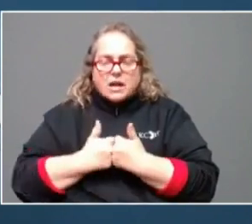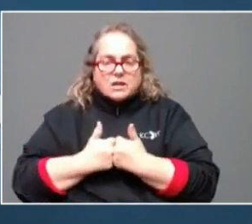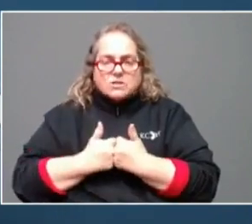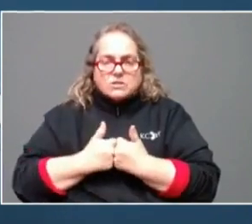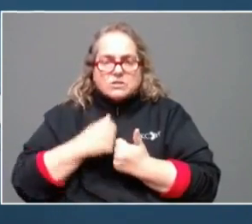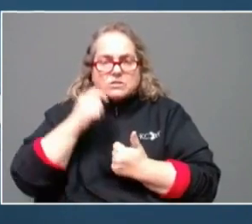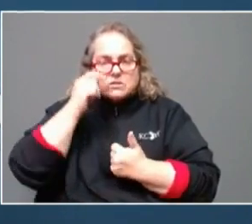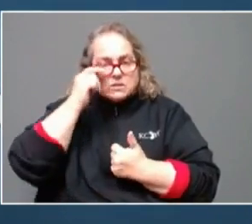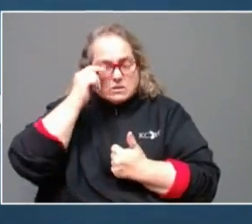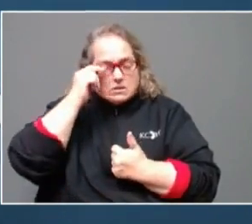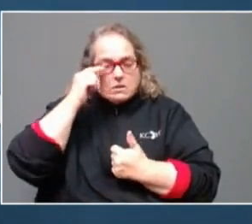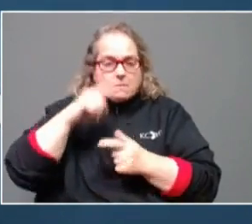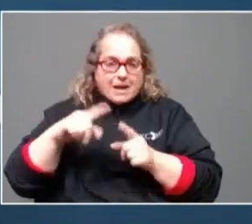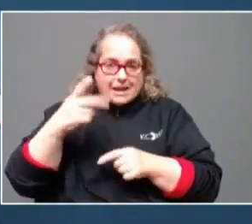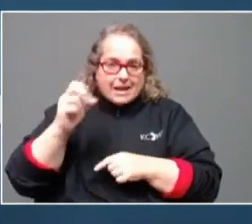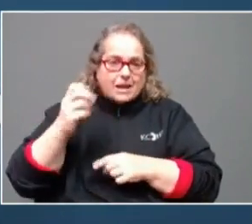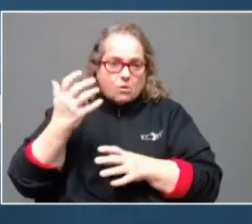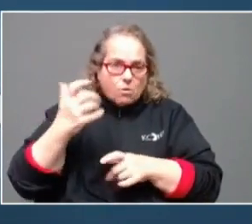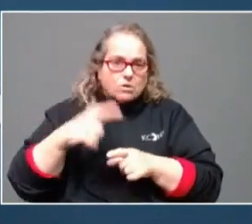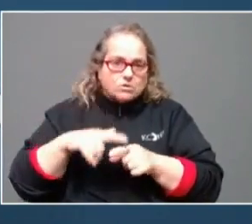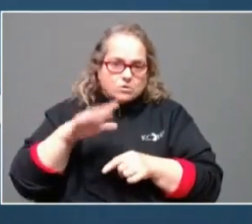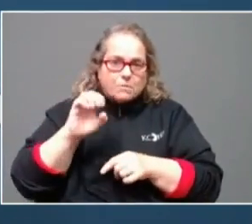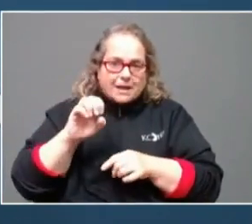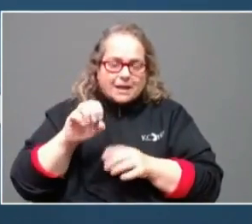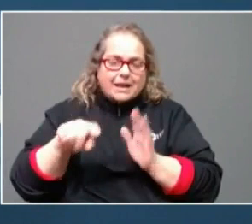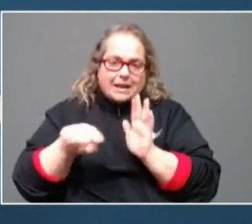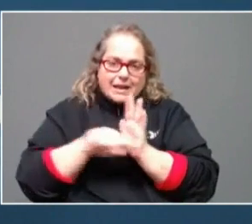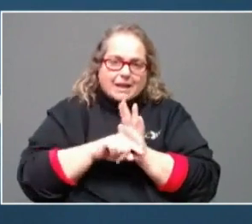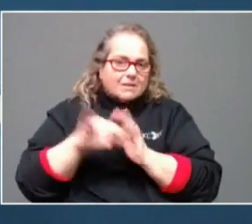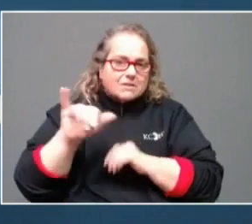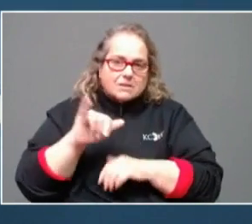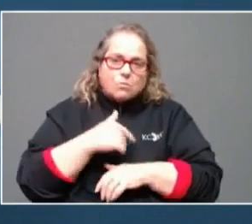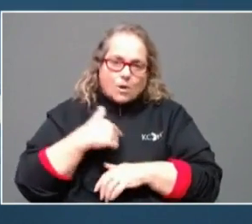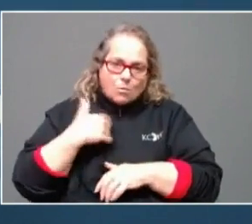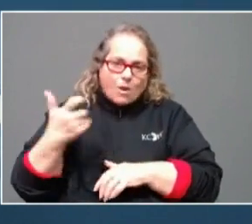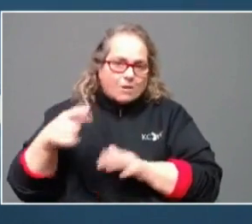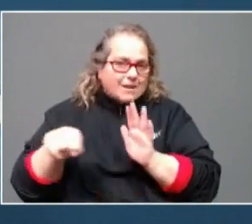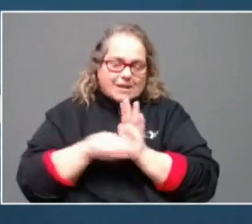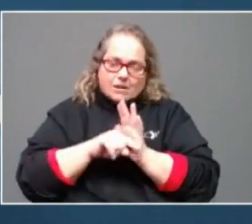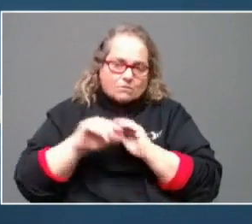he's gonna want to be negative, just like we're gonna want him to be negative before he returns